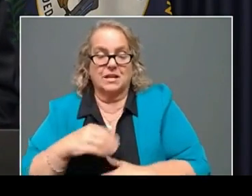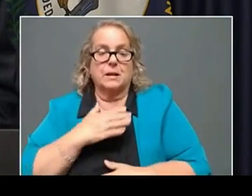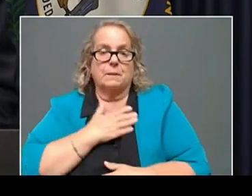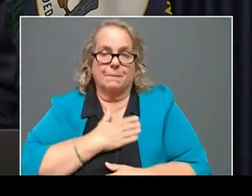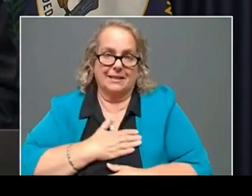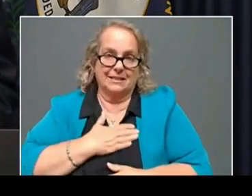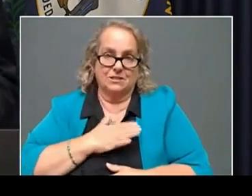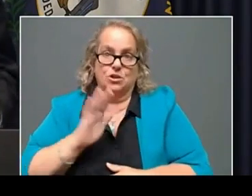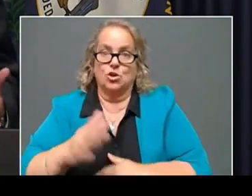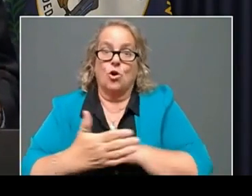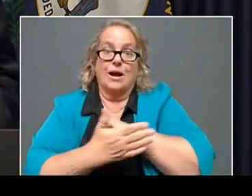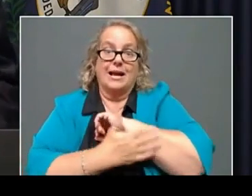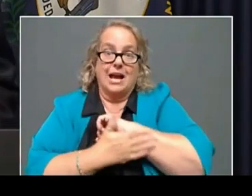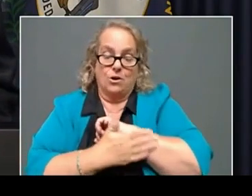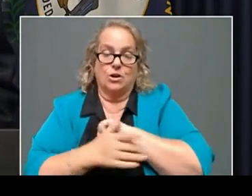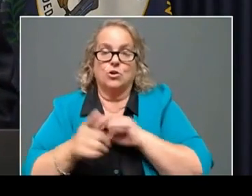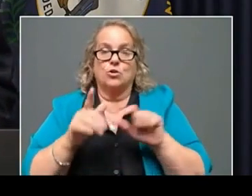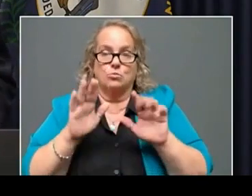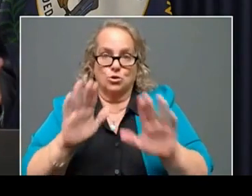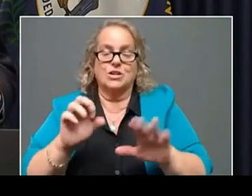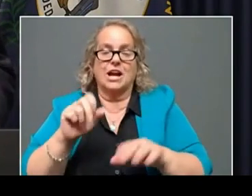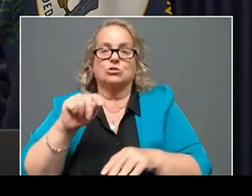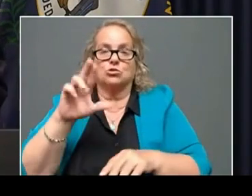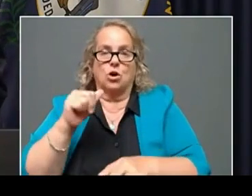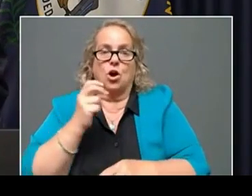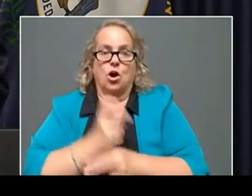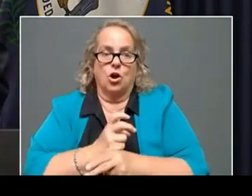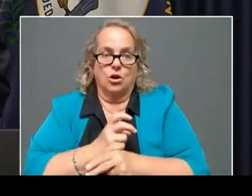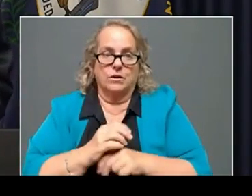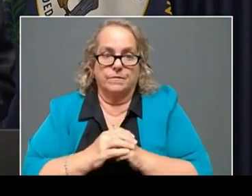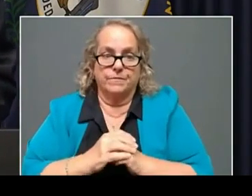sure that you're pushing extra hard to get people vaccinated. Sarah mm